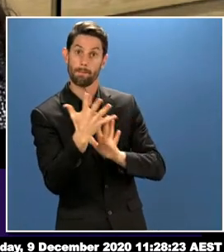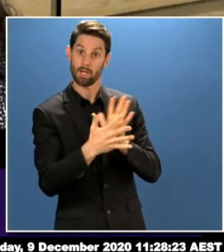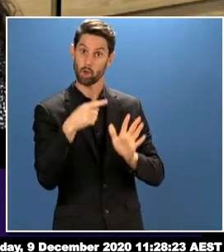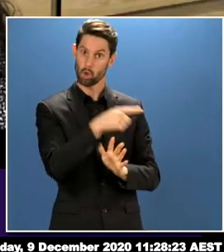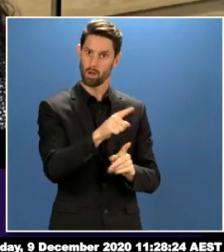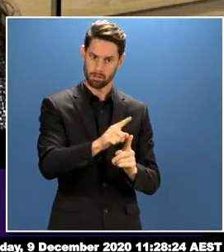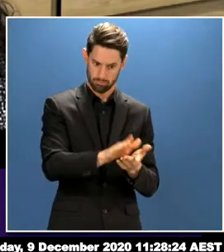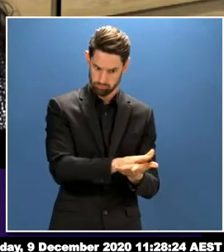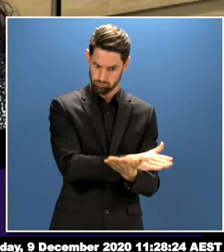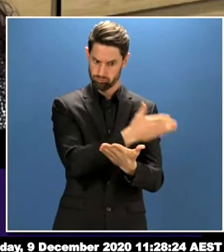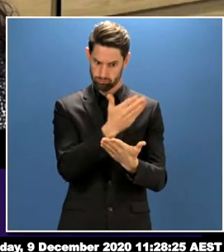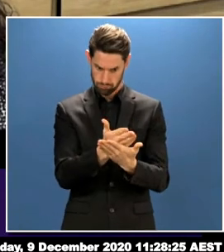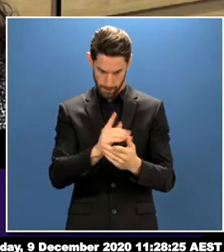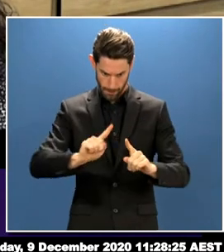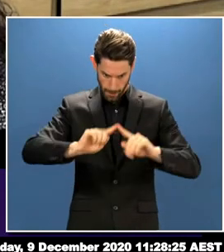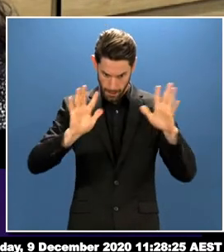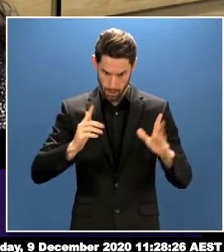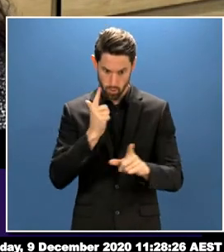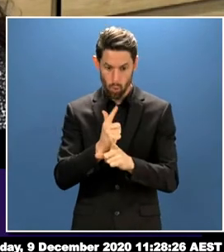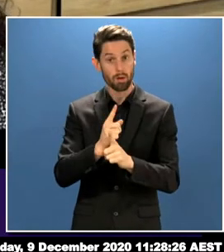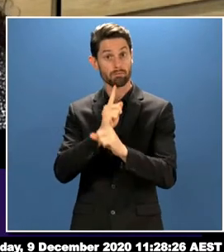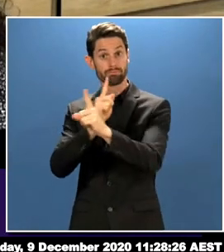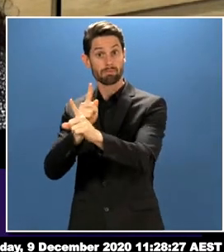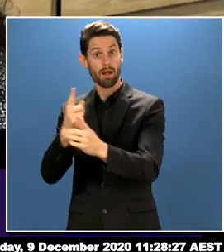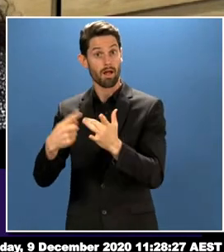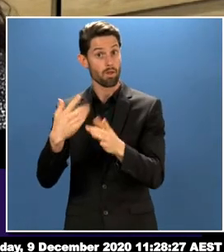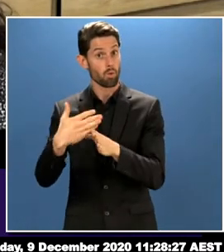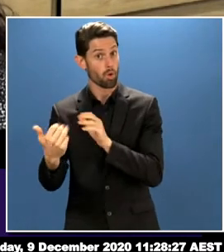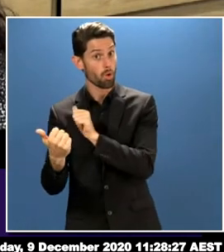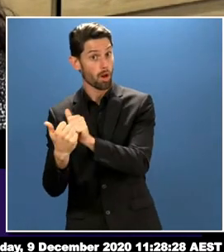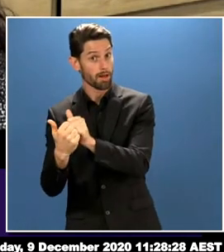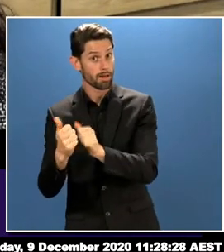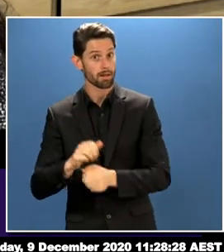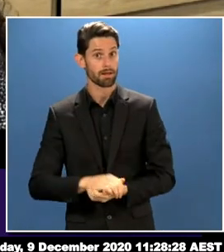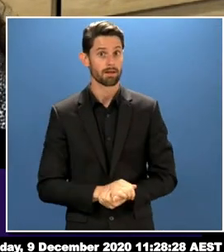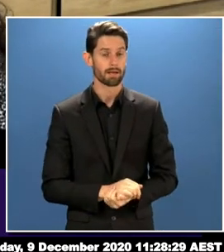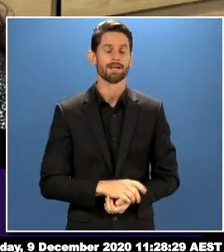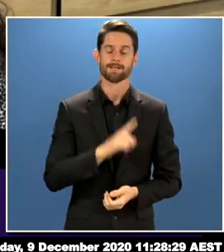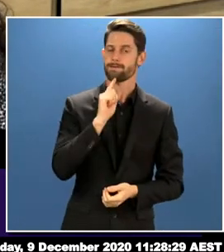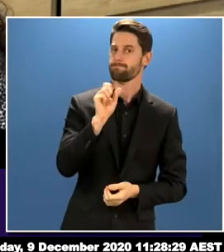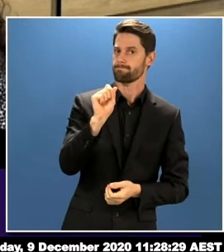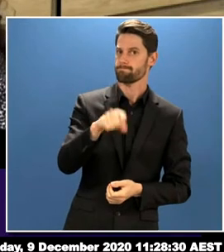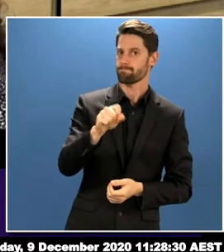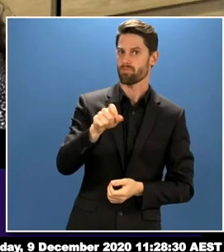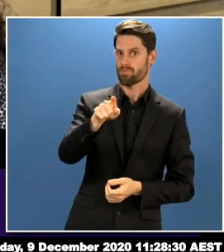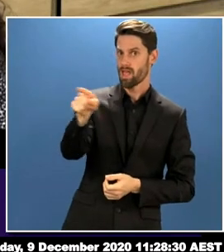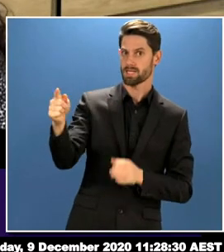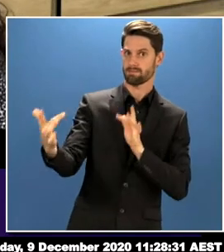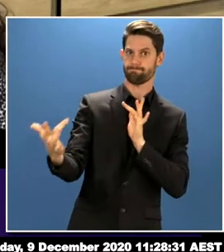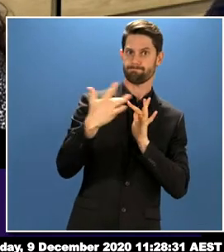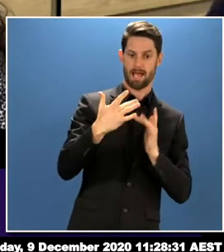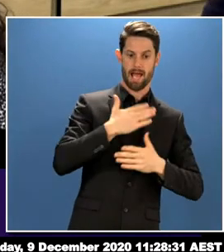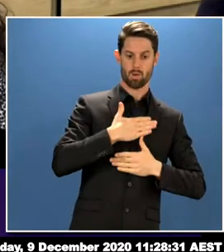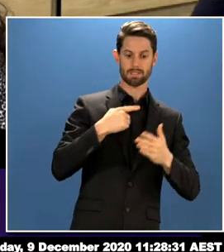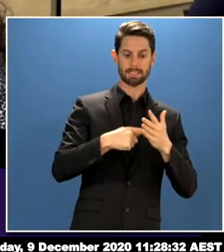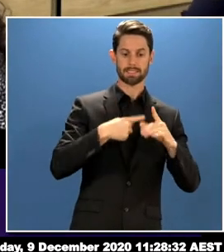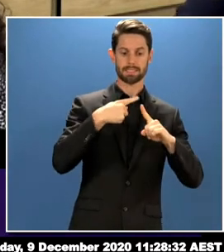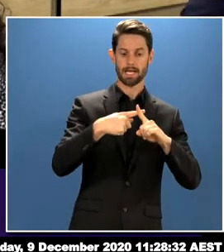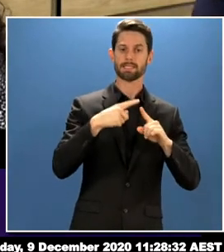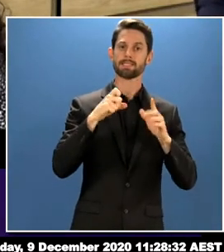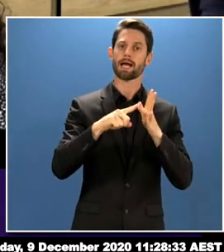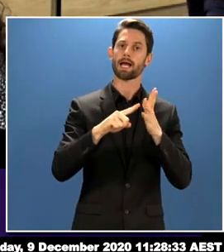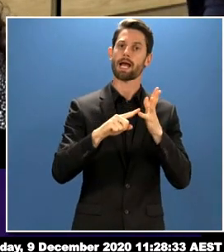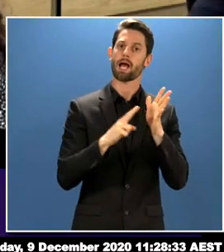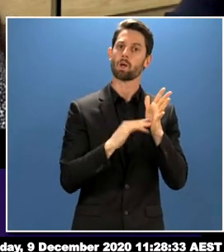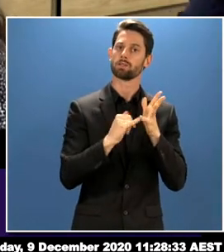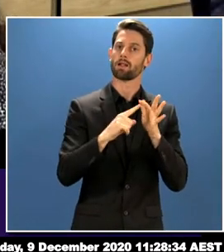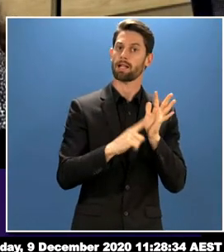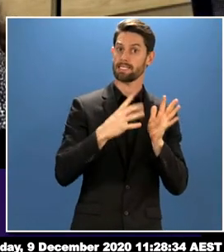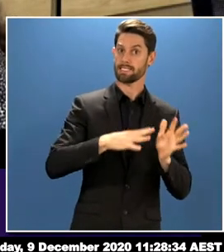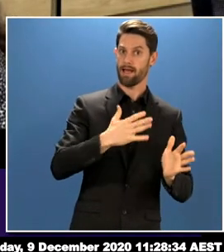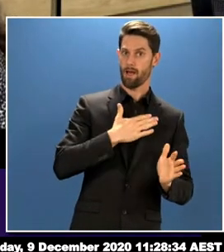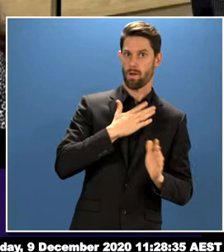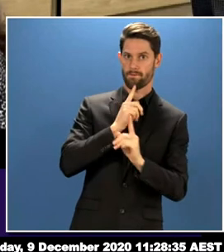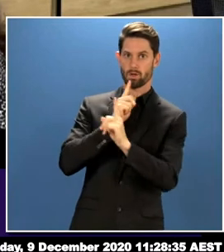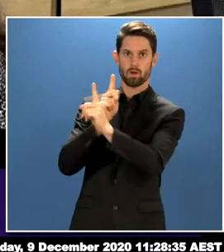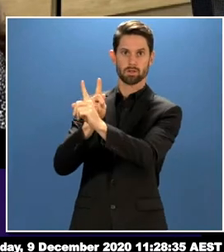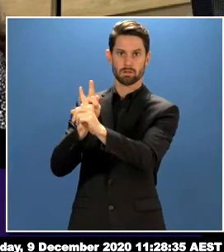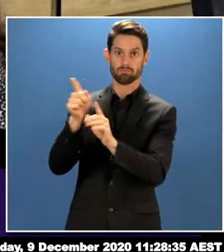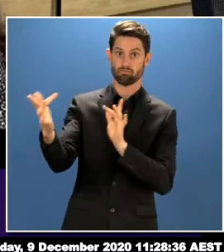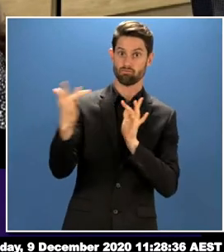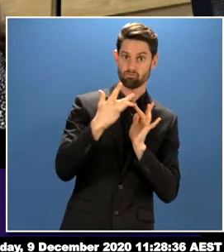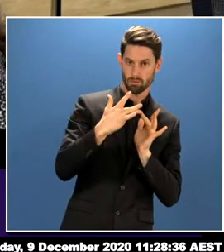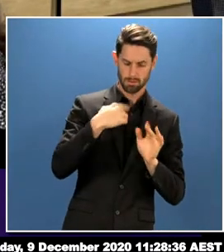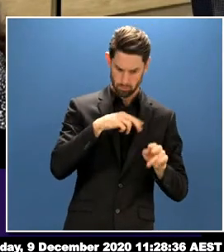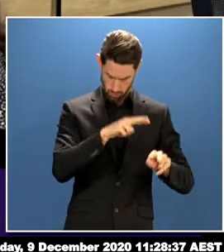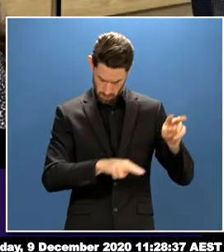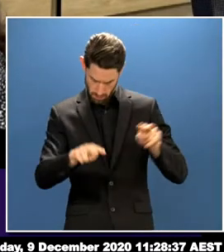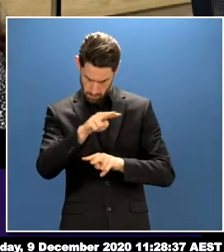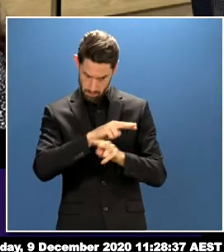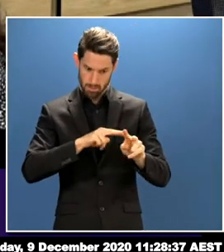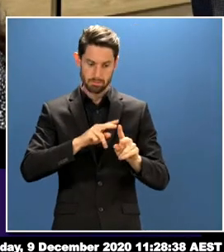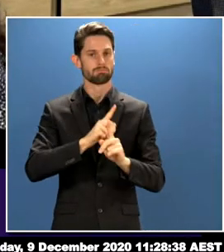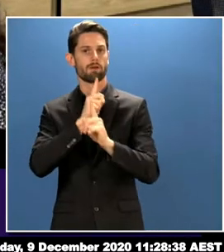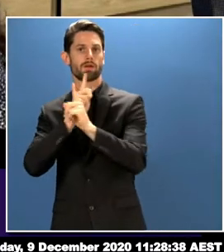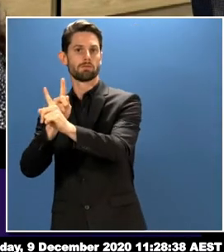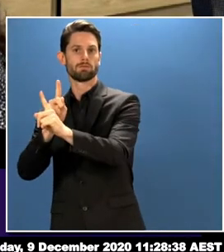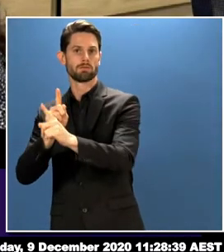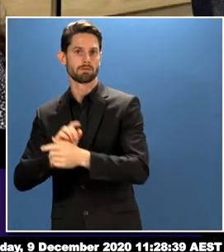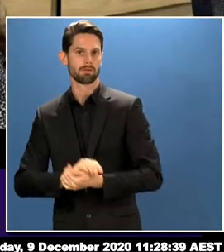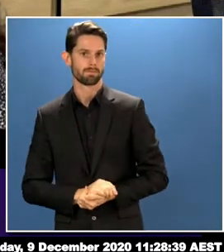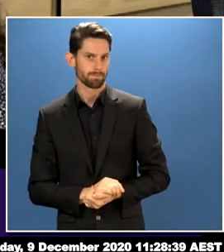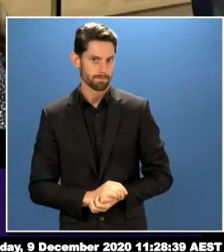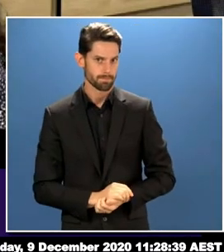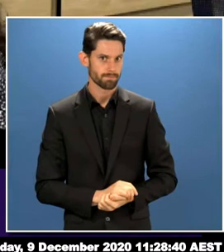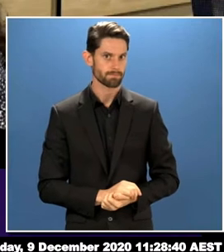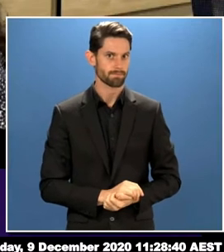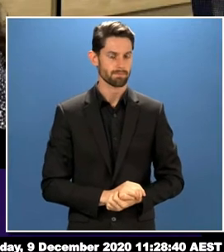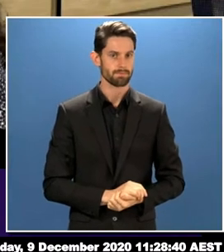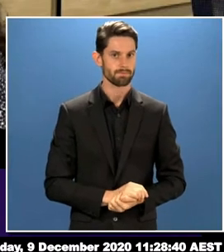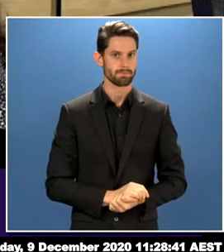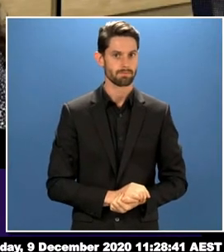So they would seek tax counsel advice on issues where the ATO's view,